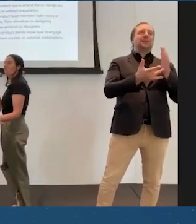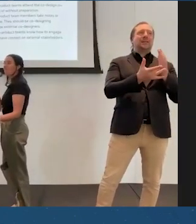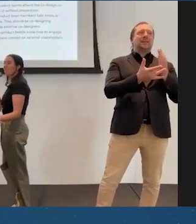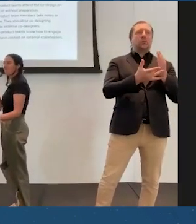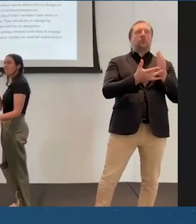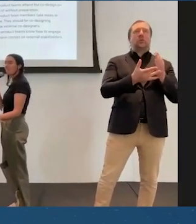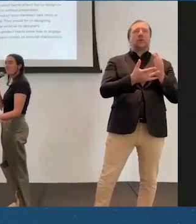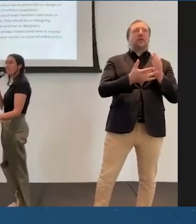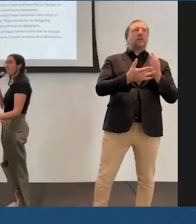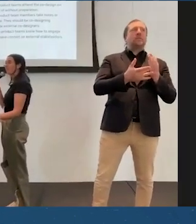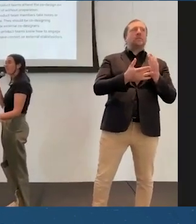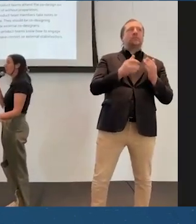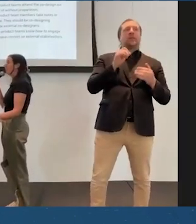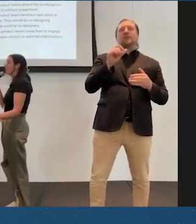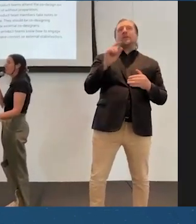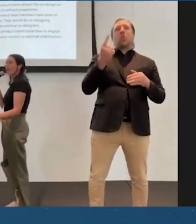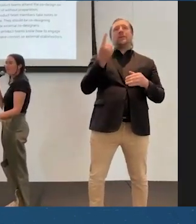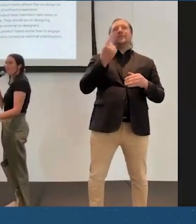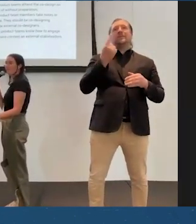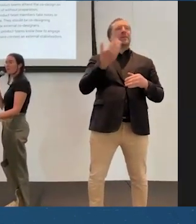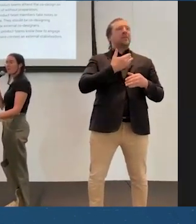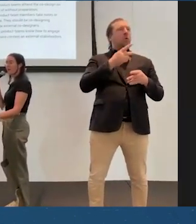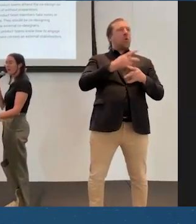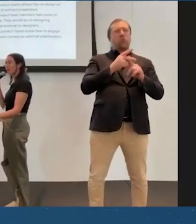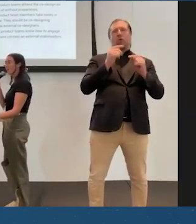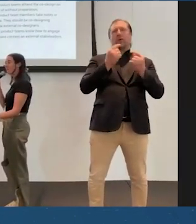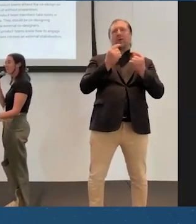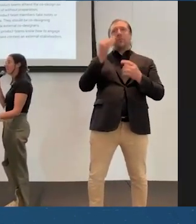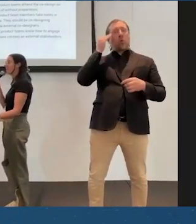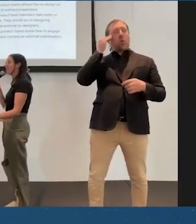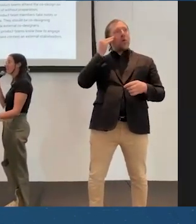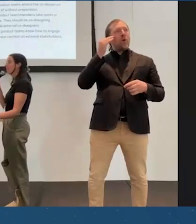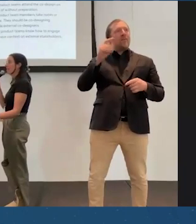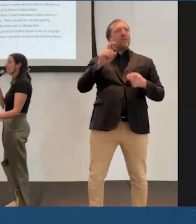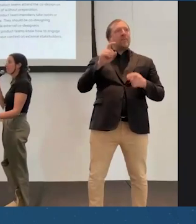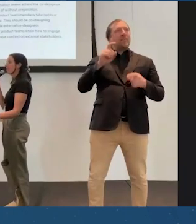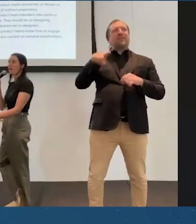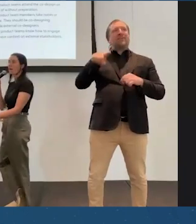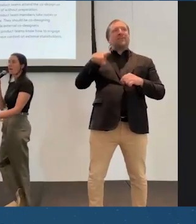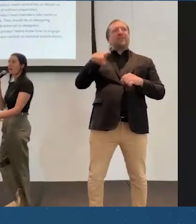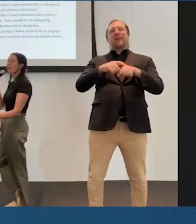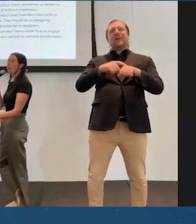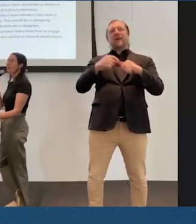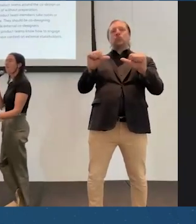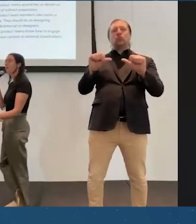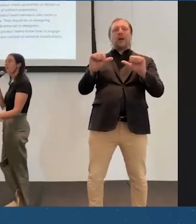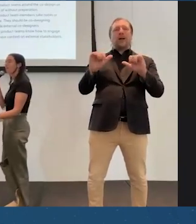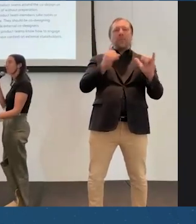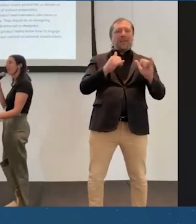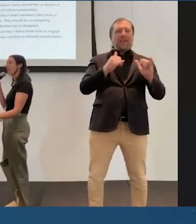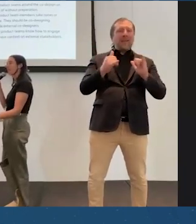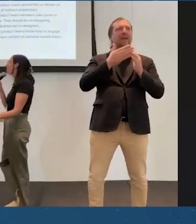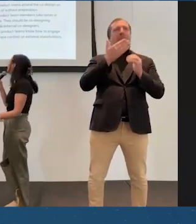That's not necessarily something that all of our product teams are aware of, and giving them the time to try and play, and better understand.